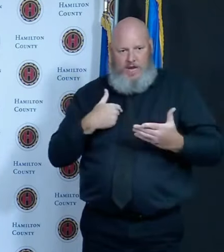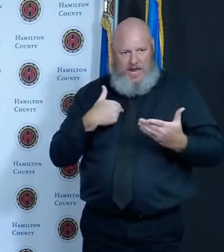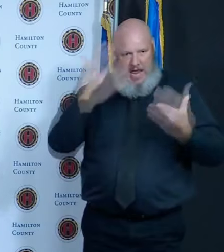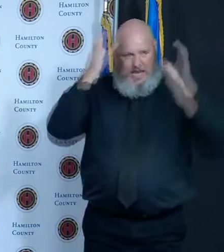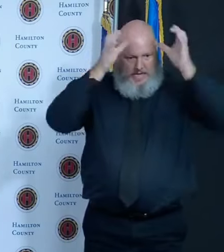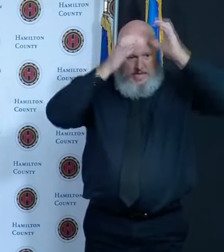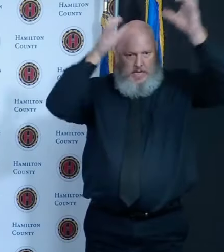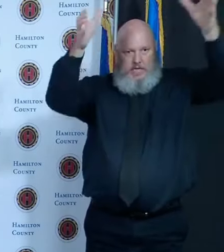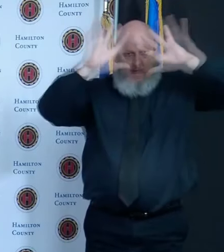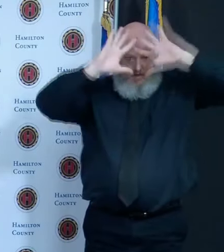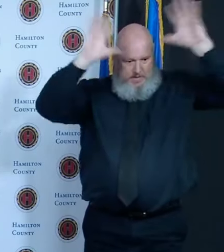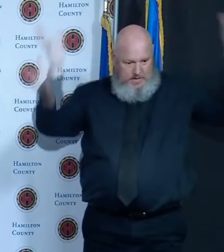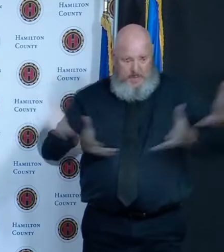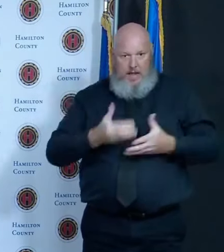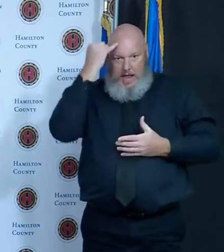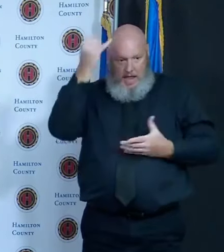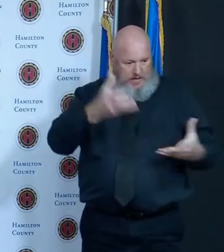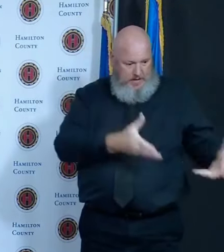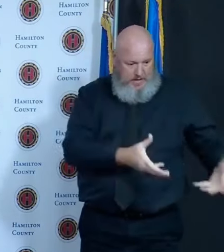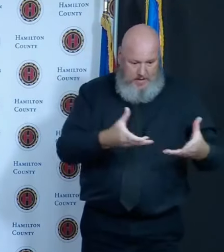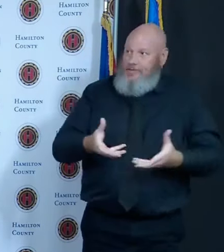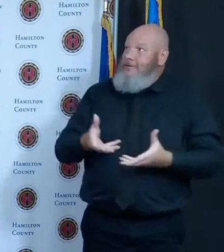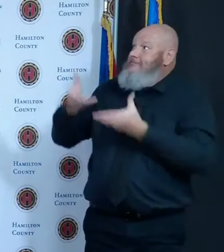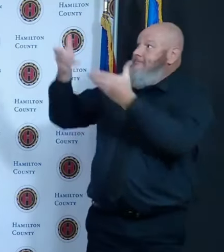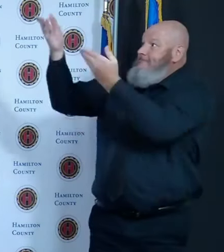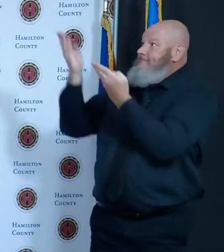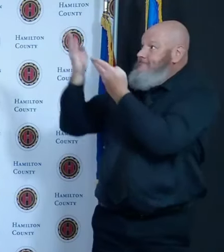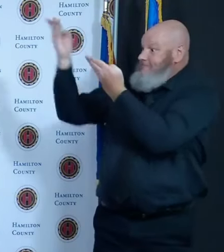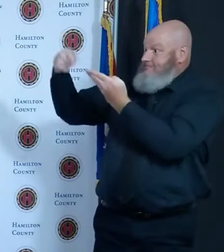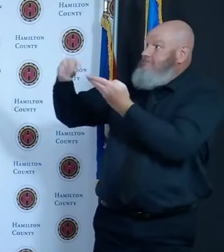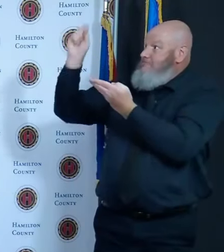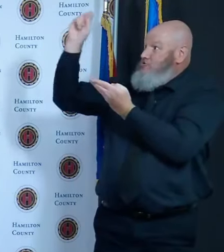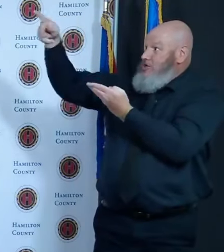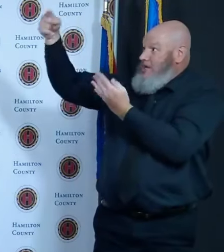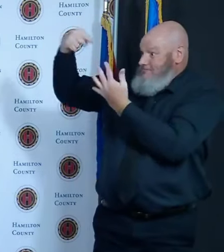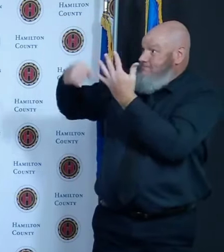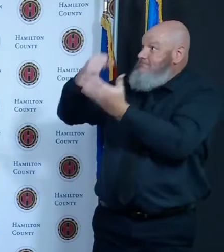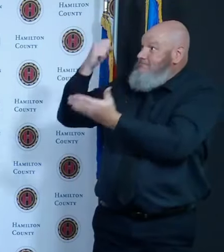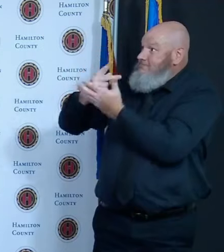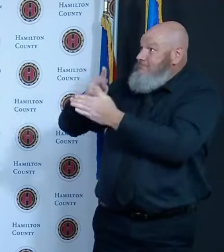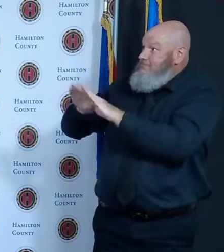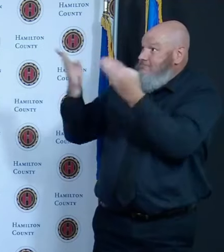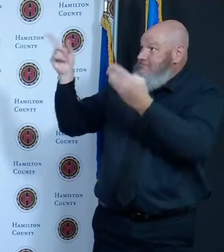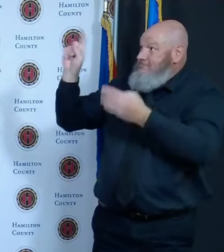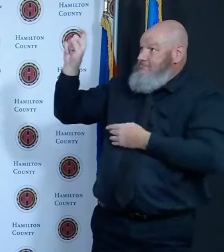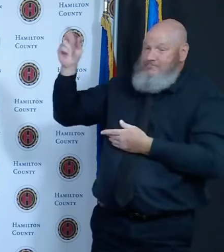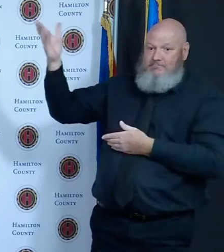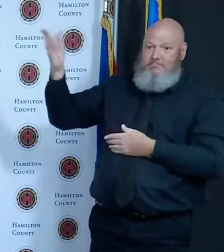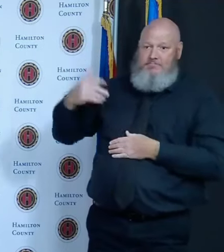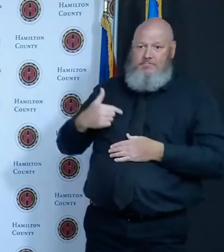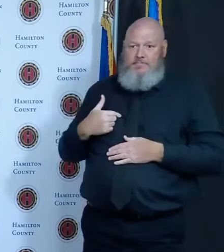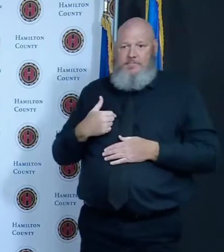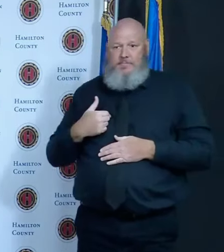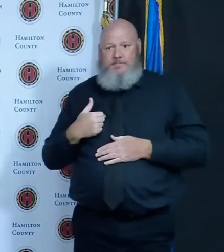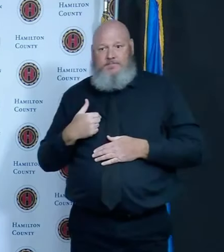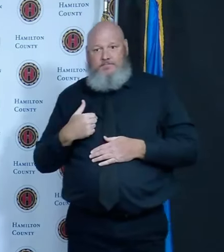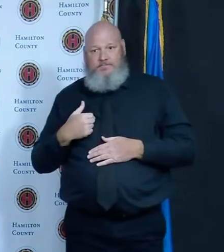conversation will go well and I can't say that they're going to fall in line behind us and do everything that we want to have happen but I do know that they